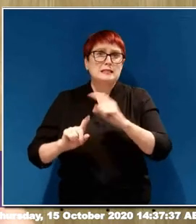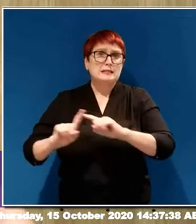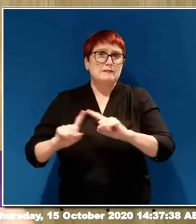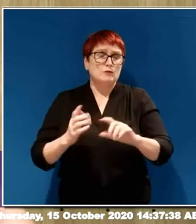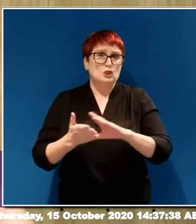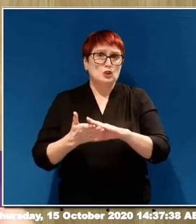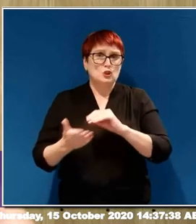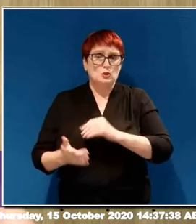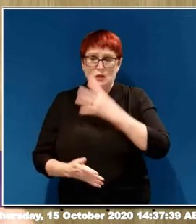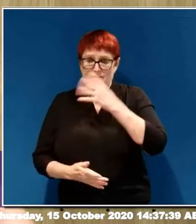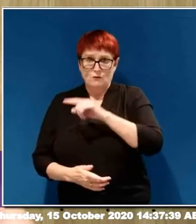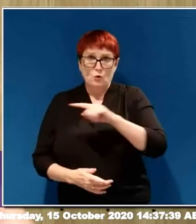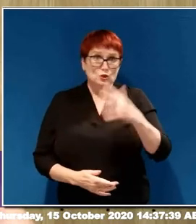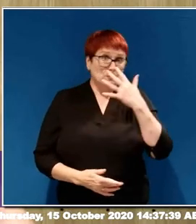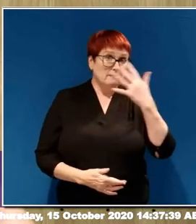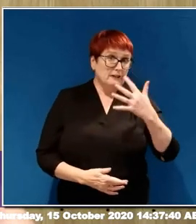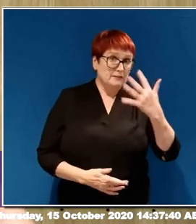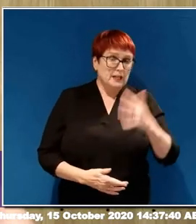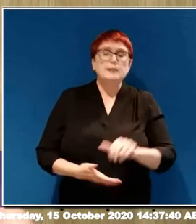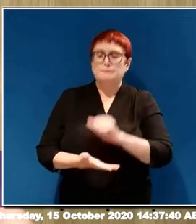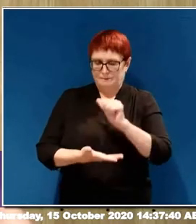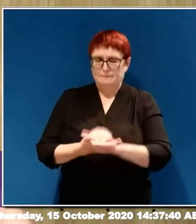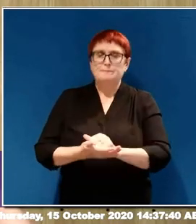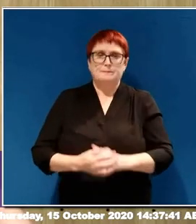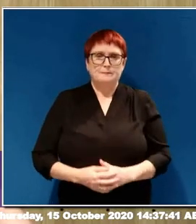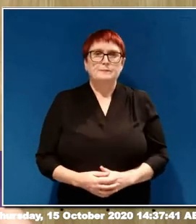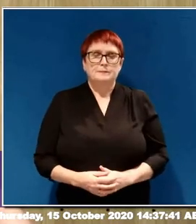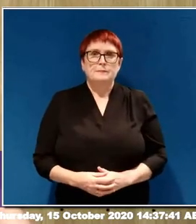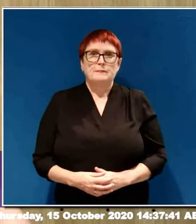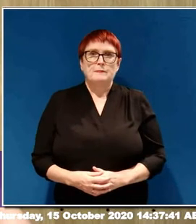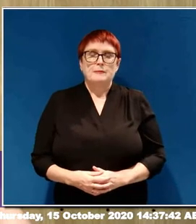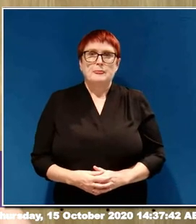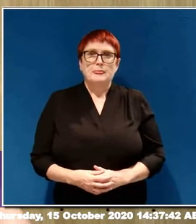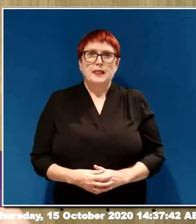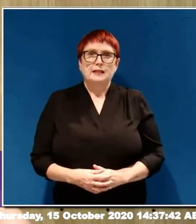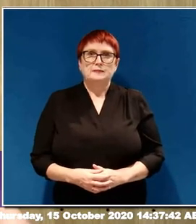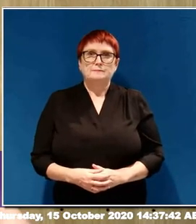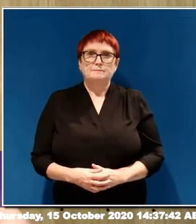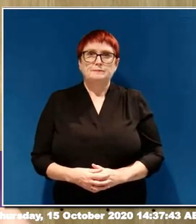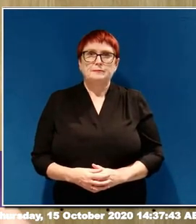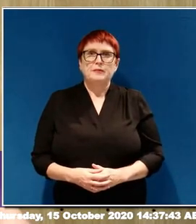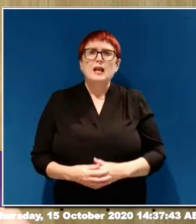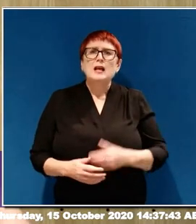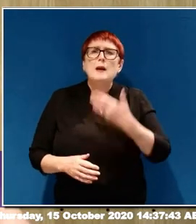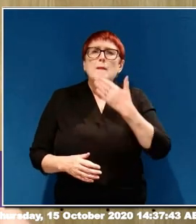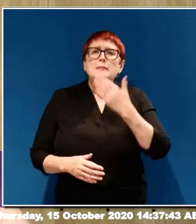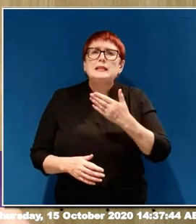So, we're going to need you to speak up just a little bit. Sure. Thank you.